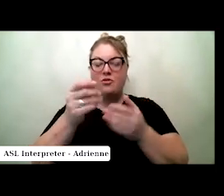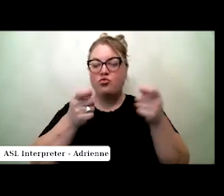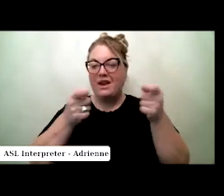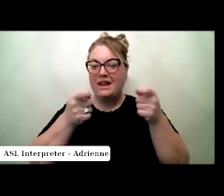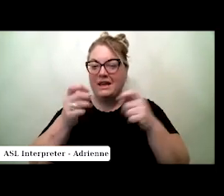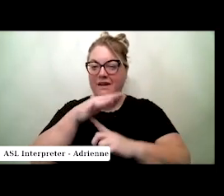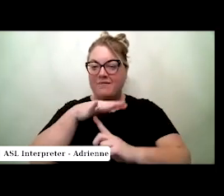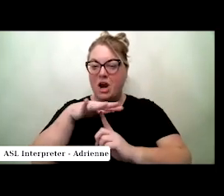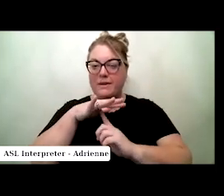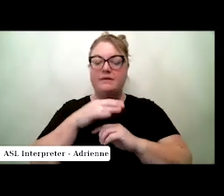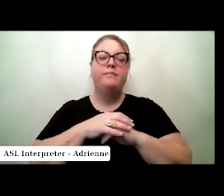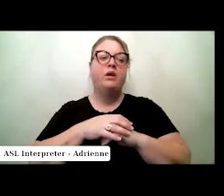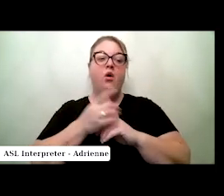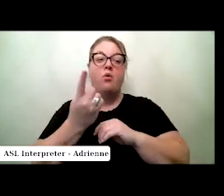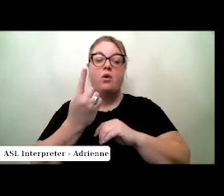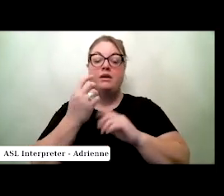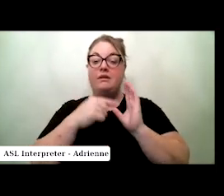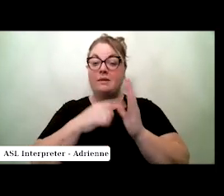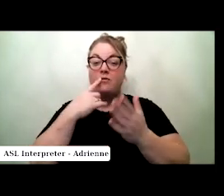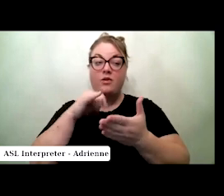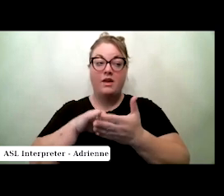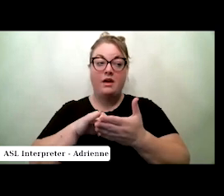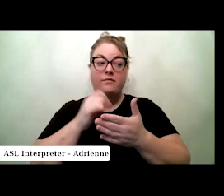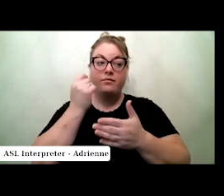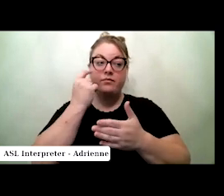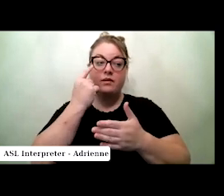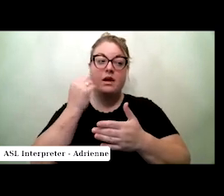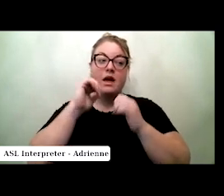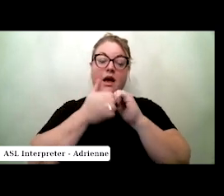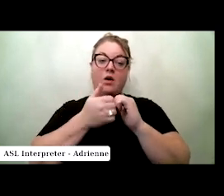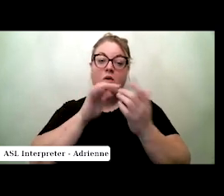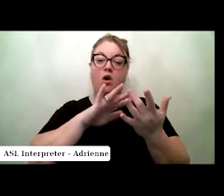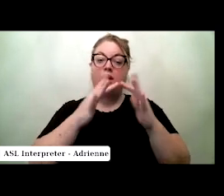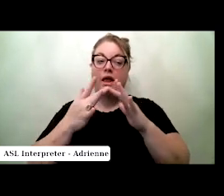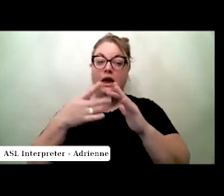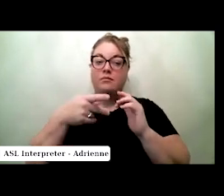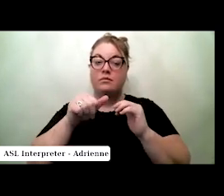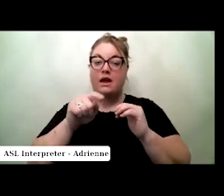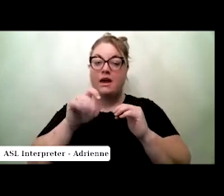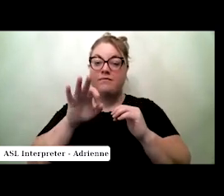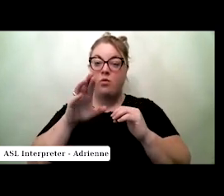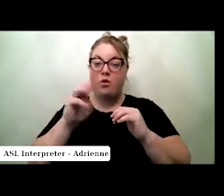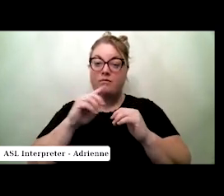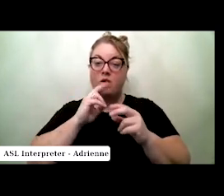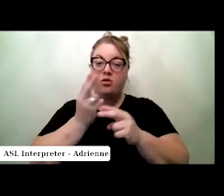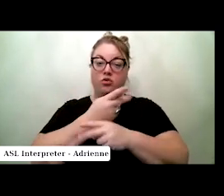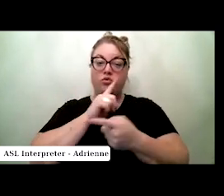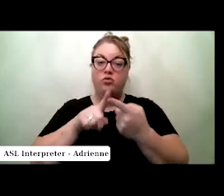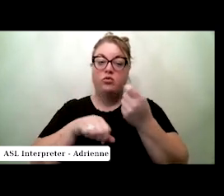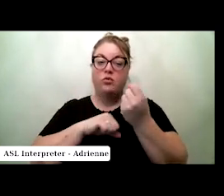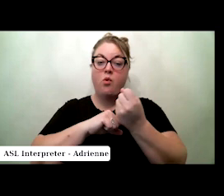One example of that is to understand how. Online platforms are being used to support. Care matches.